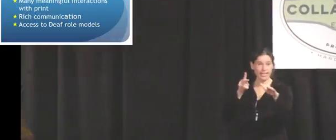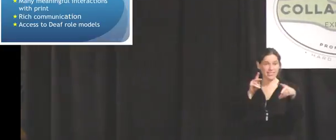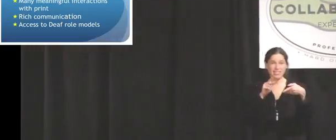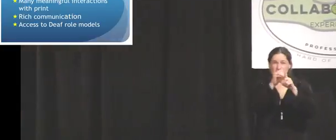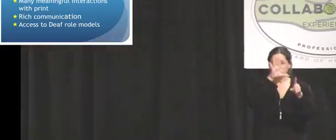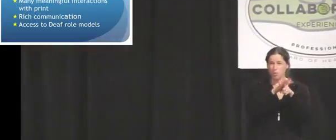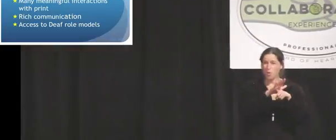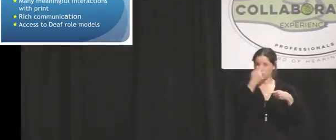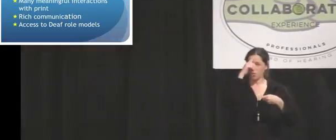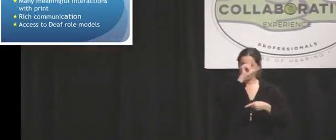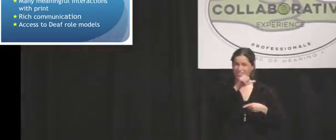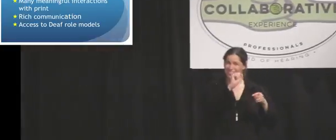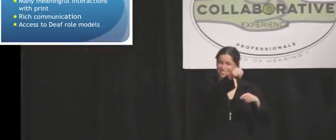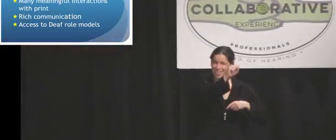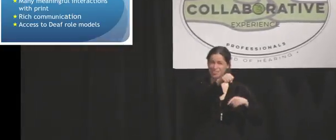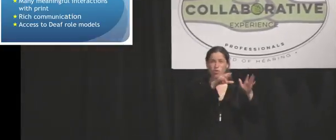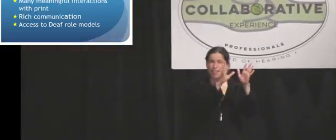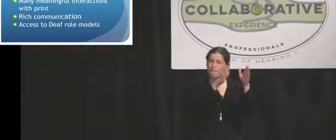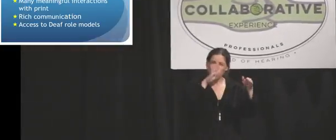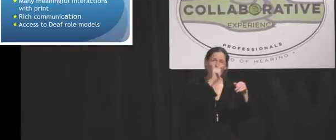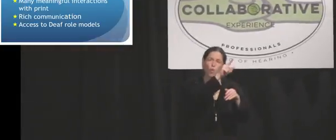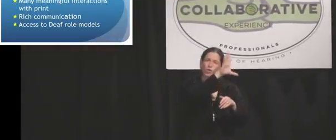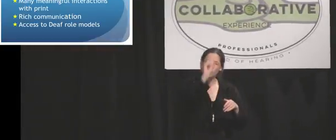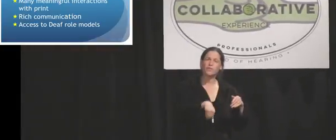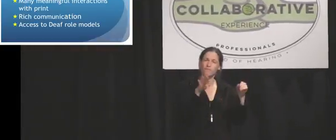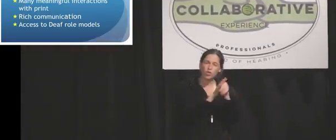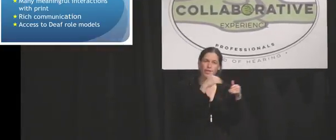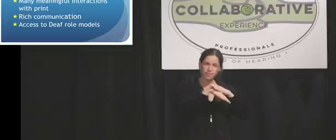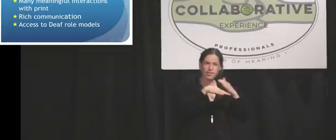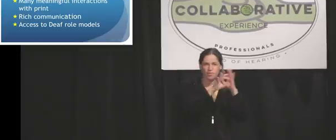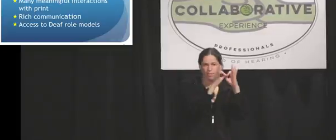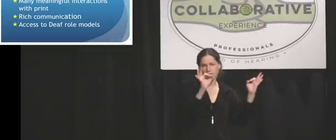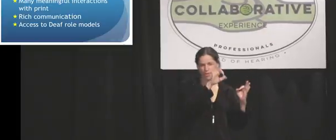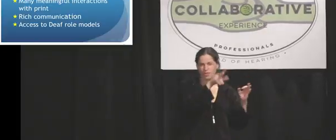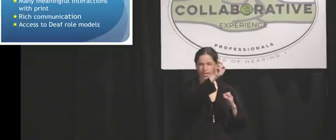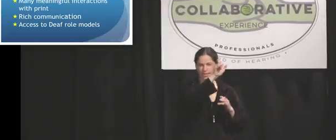But how that gets done, is exposure to ASL fine.